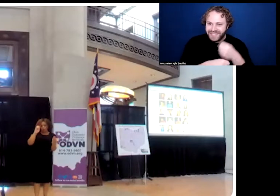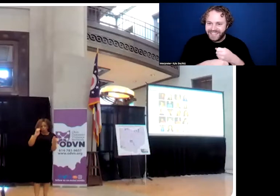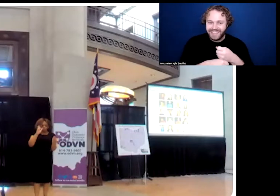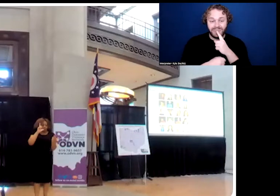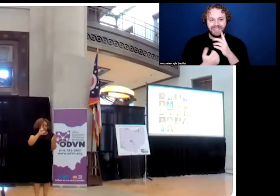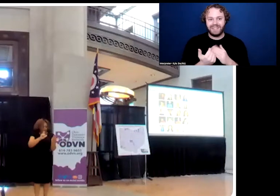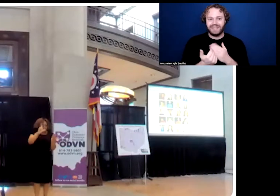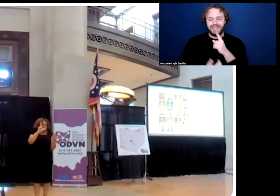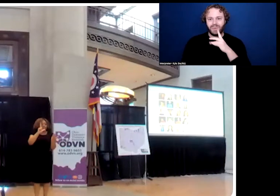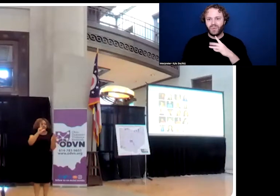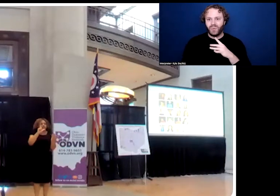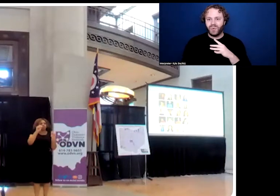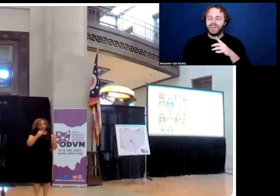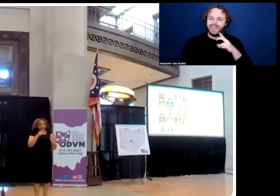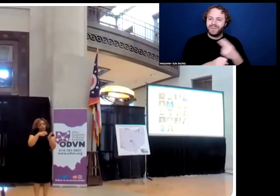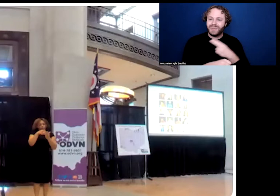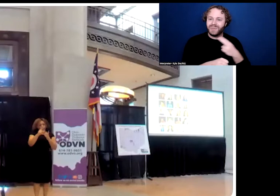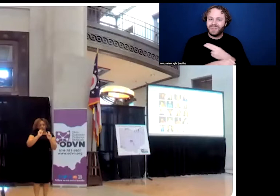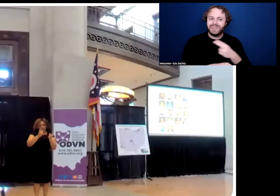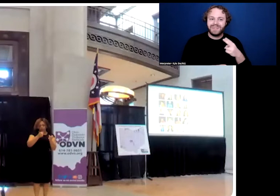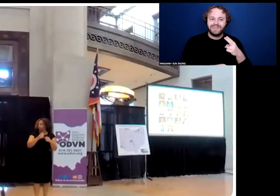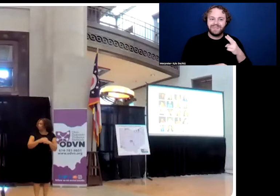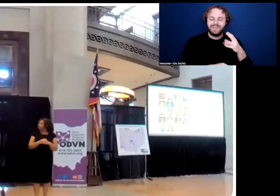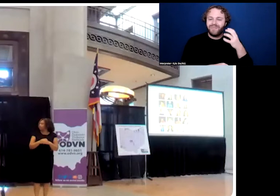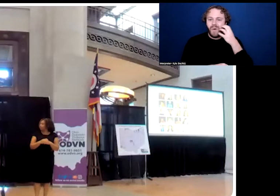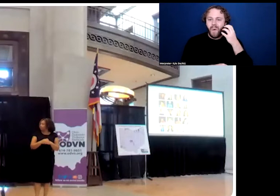You can use your phone's camera to scan— oop where is it—to scan the Q...